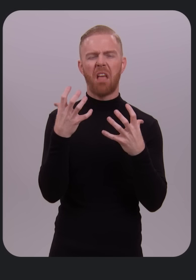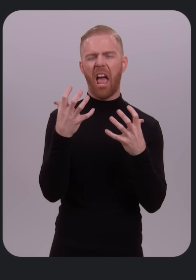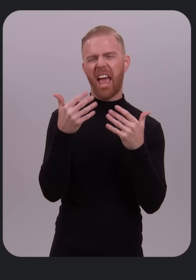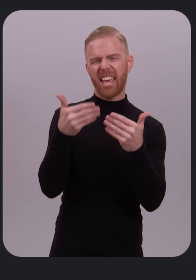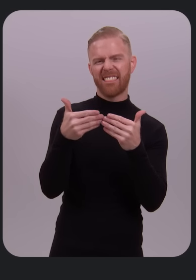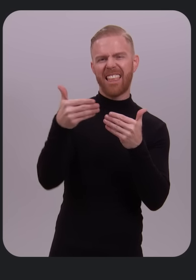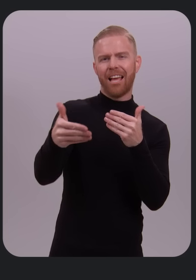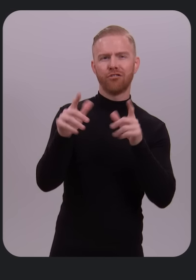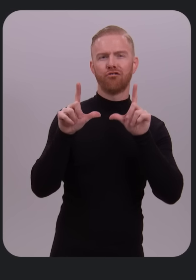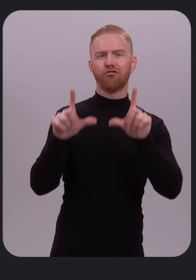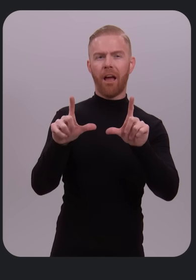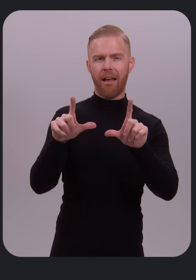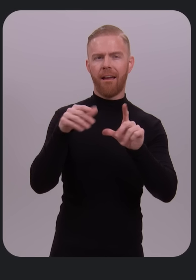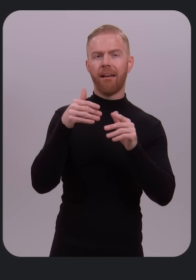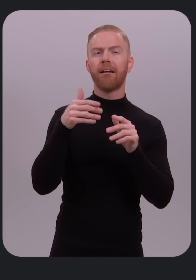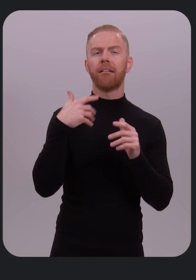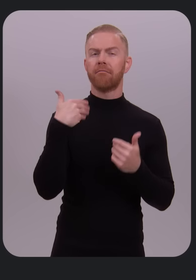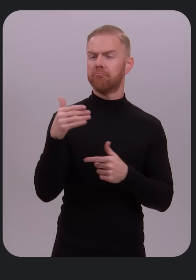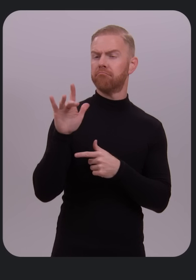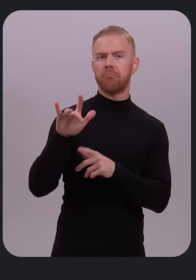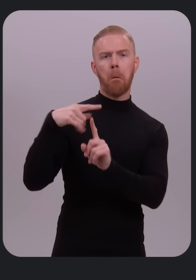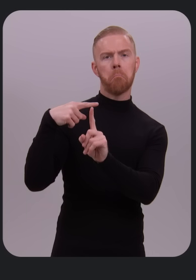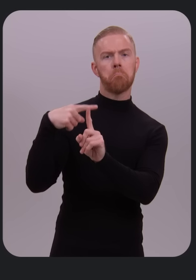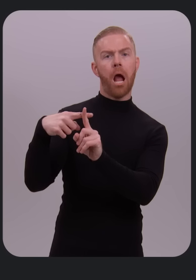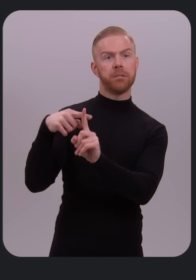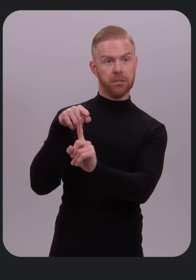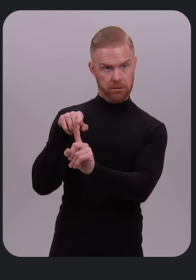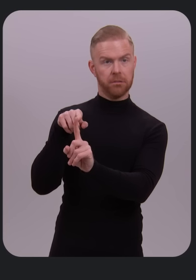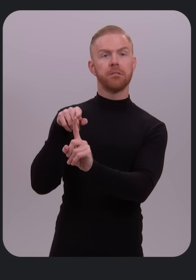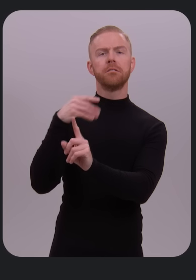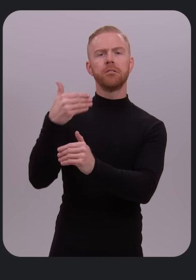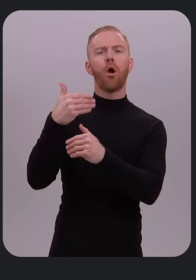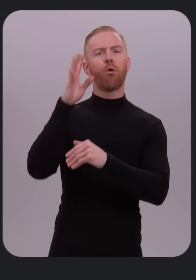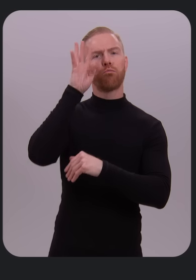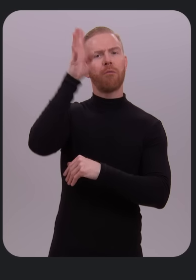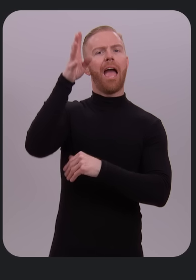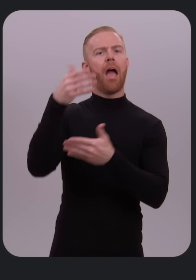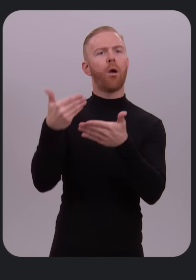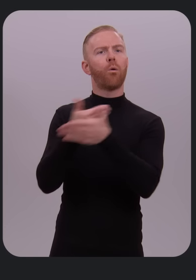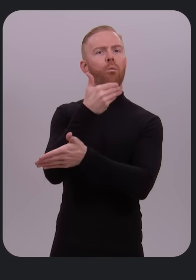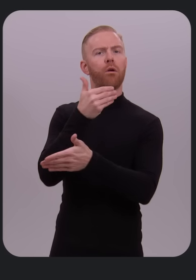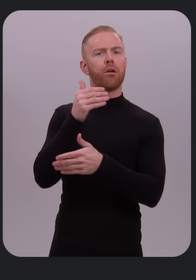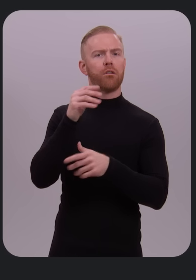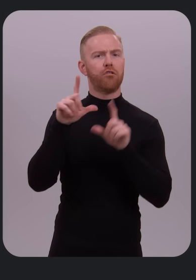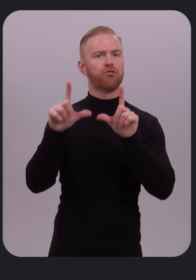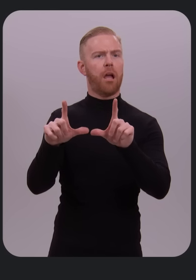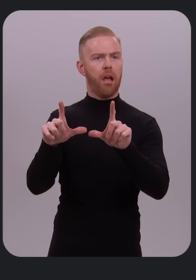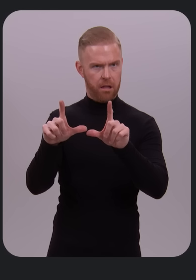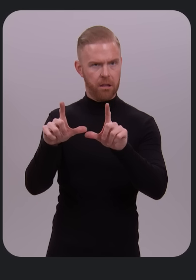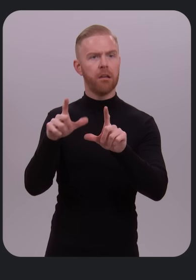I can just hit the Plus icon to create the next shot. I can describe what I want to happen next,